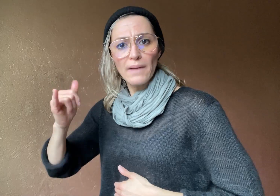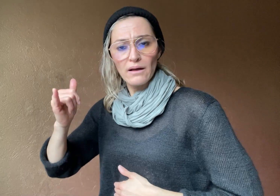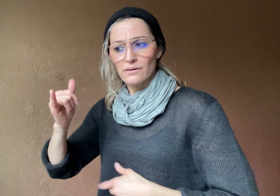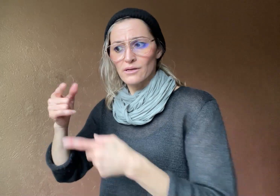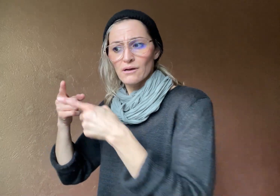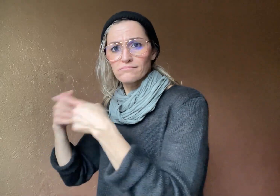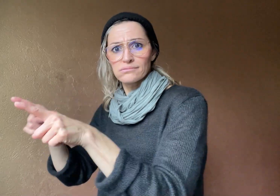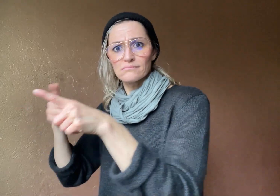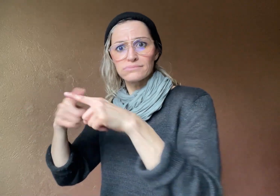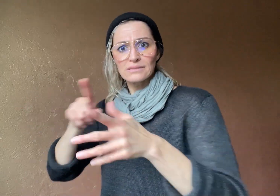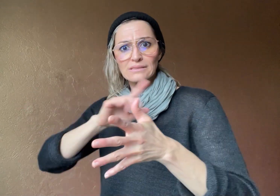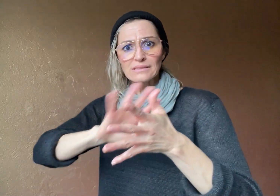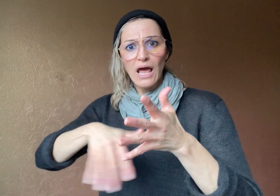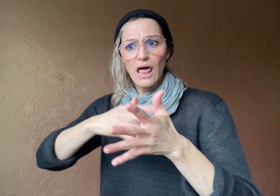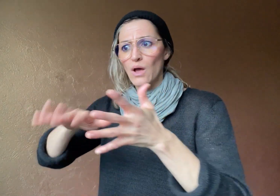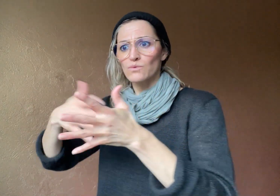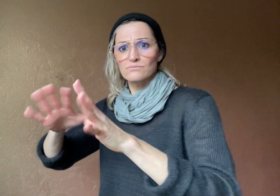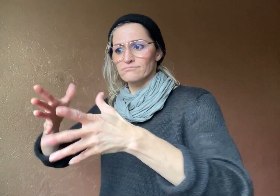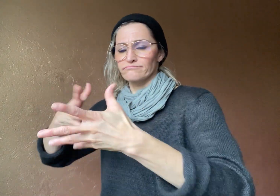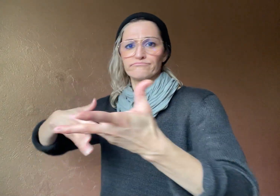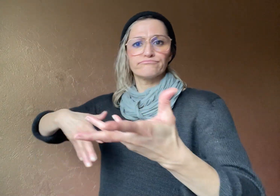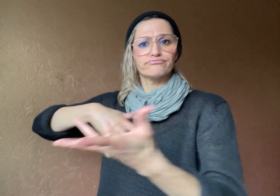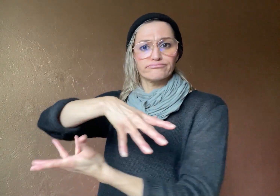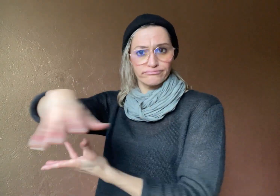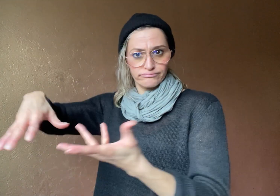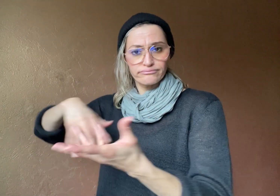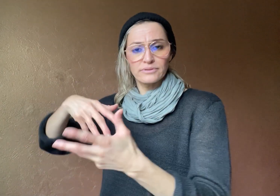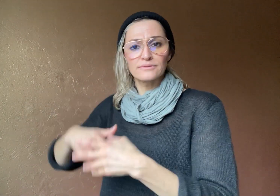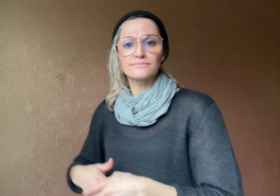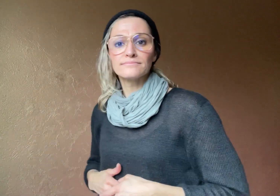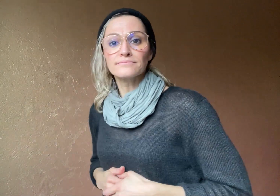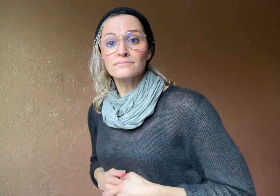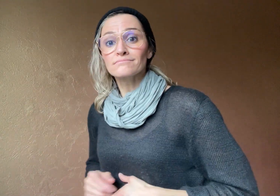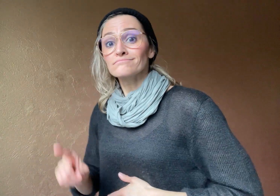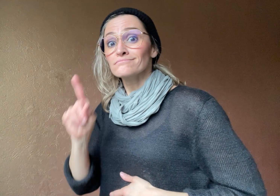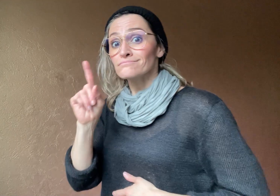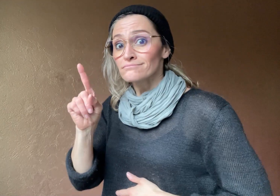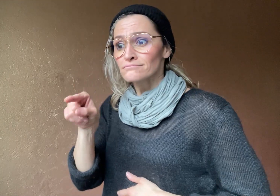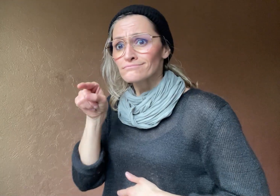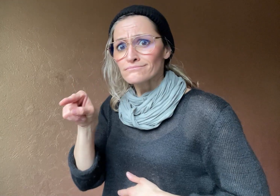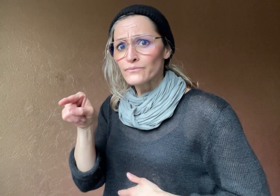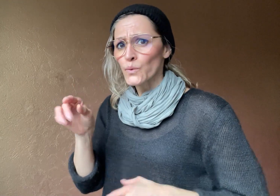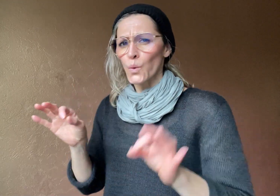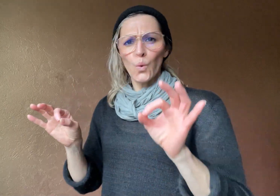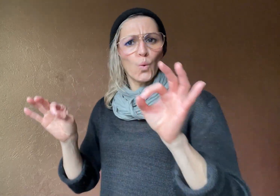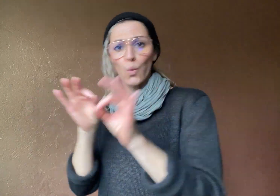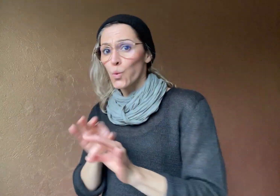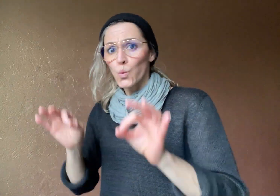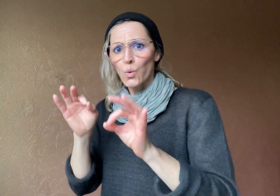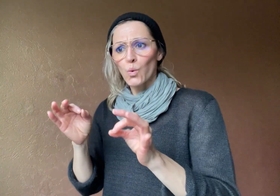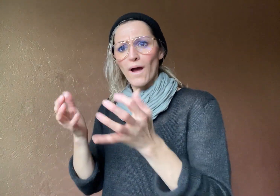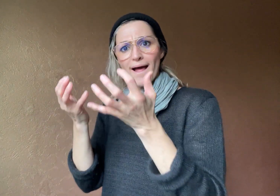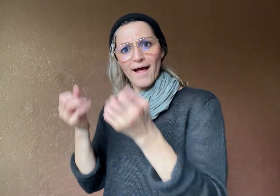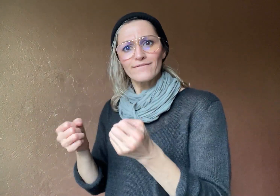Kenyan, Ugandan and Arabic Sign Languages.